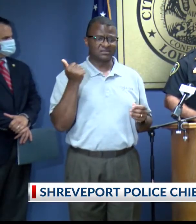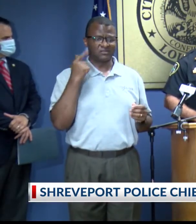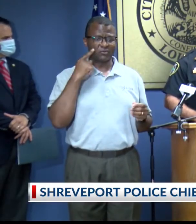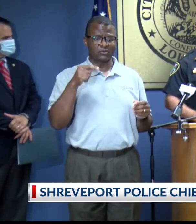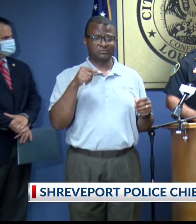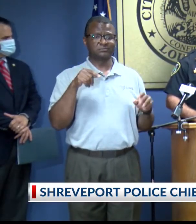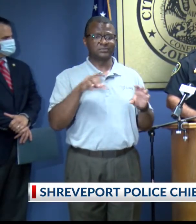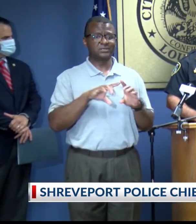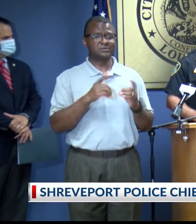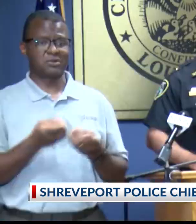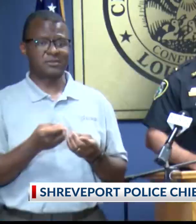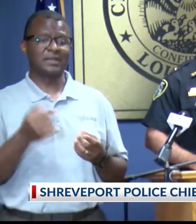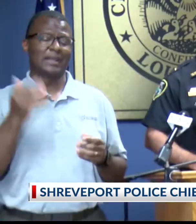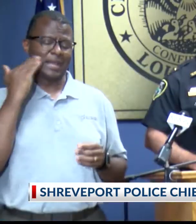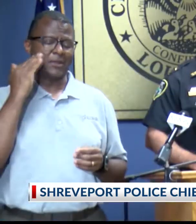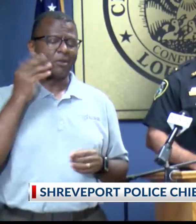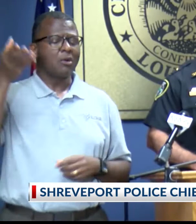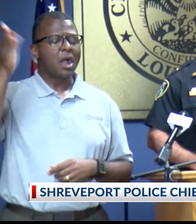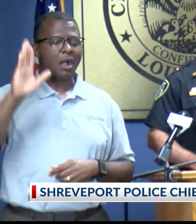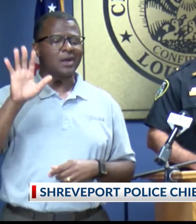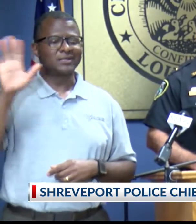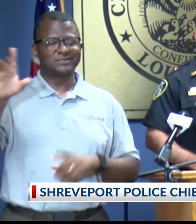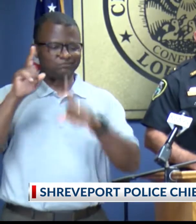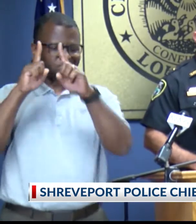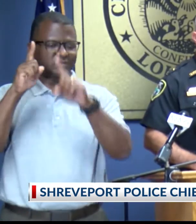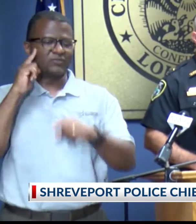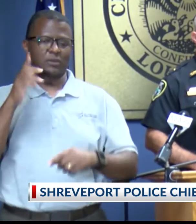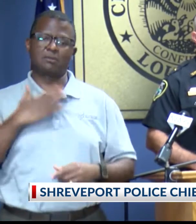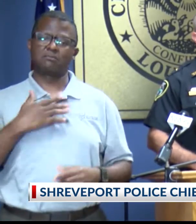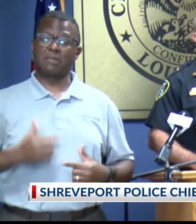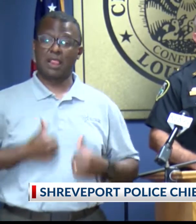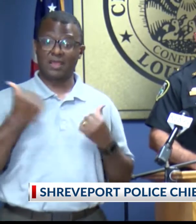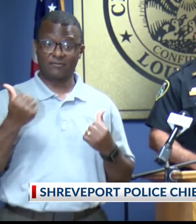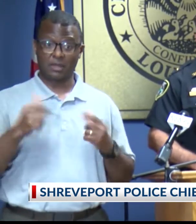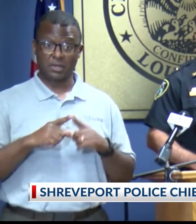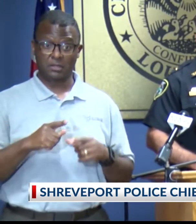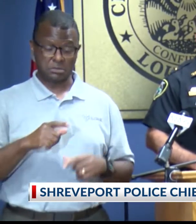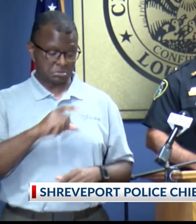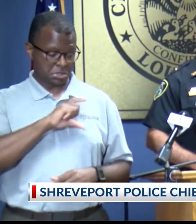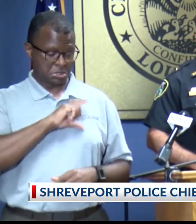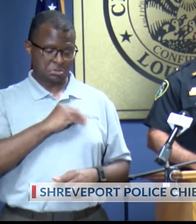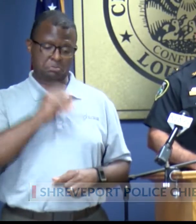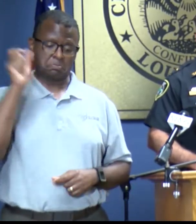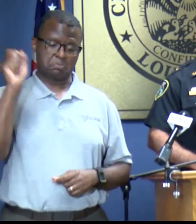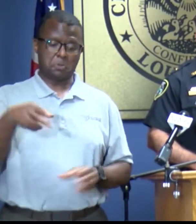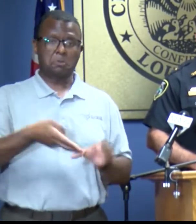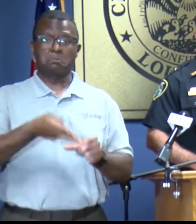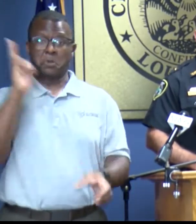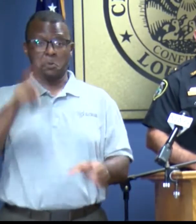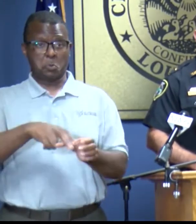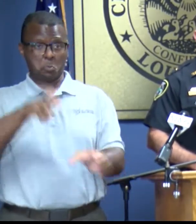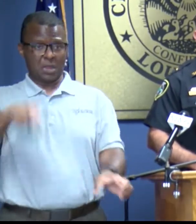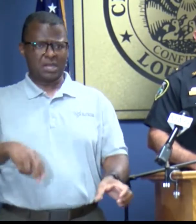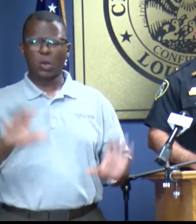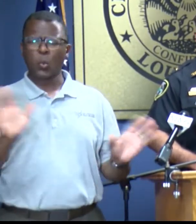((DAN))SHREVEPORT'S POLICE CHIEF IS BEING DEMOTED.THE ANNOUNCEMENT MADE TODAY ...